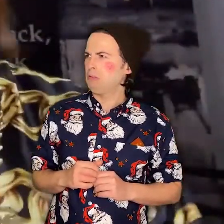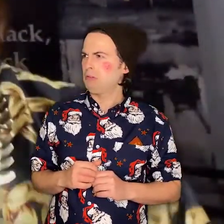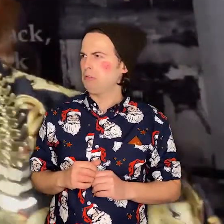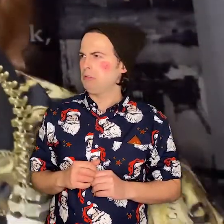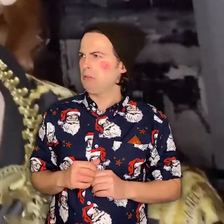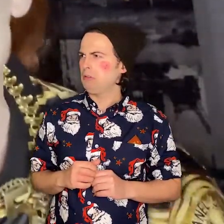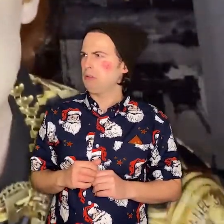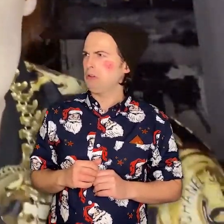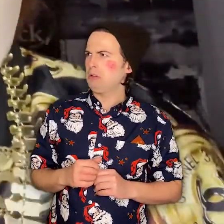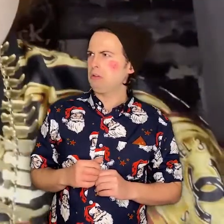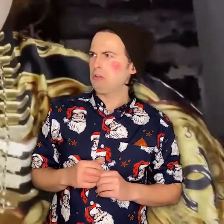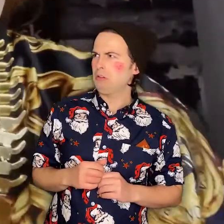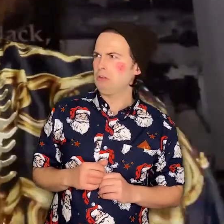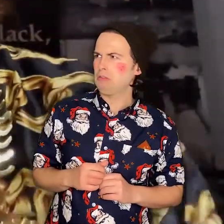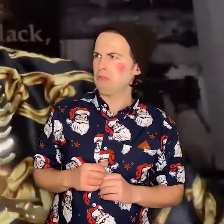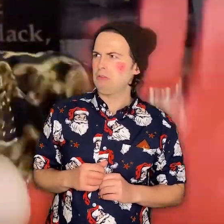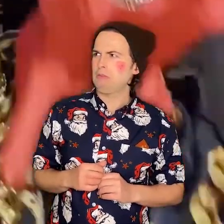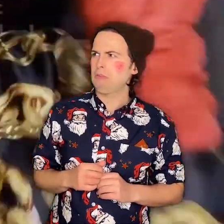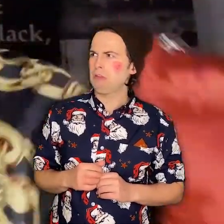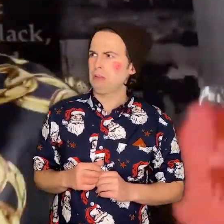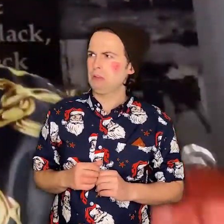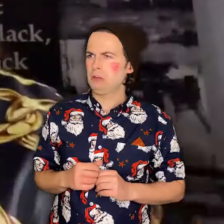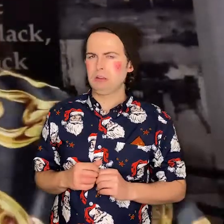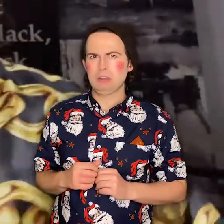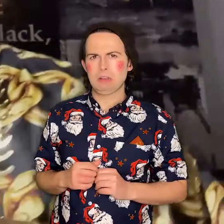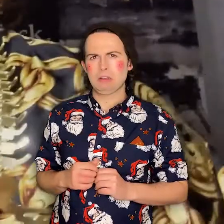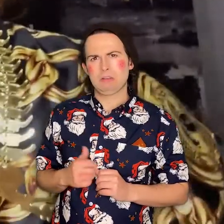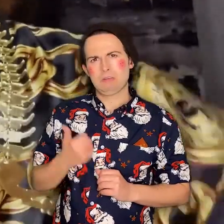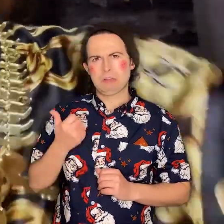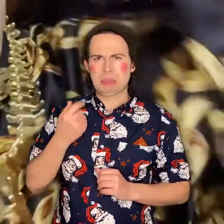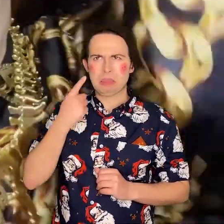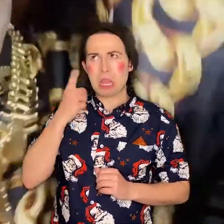untalented broad If you want a real class act just come to